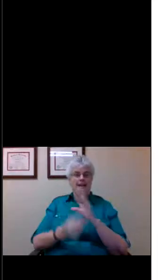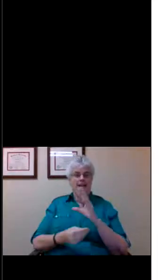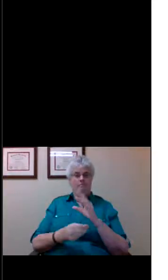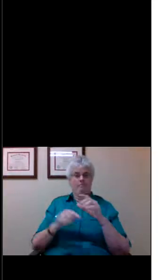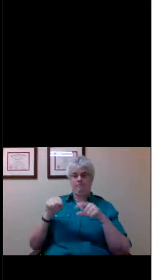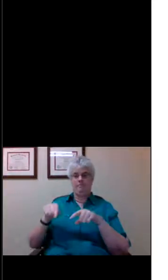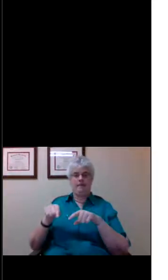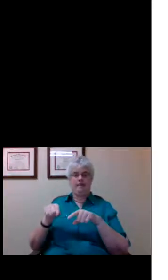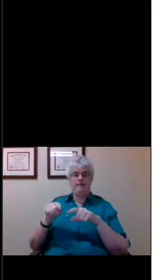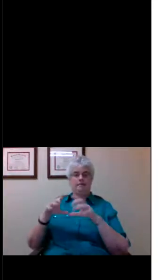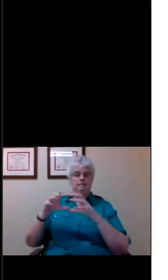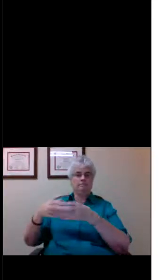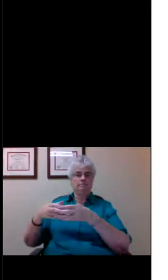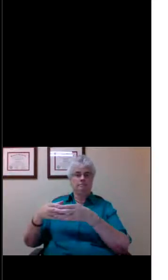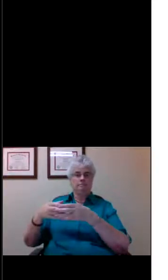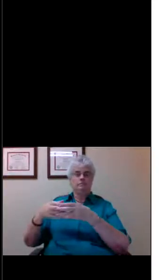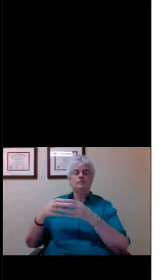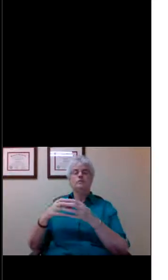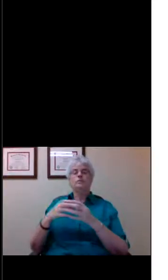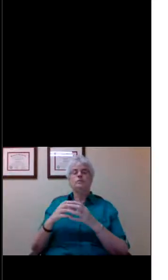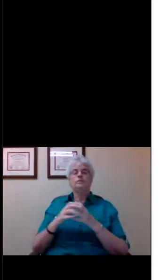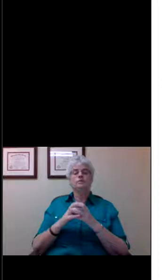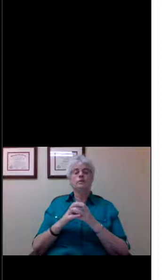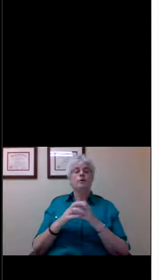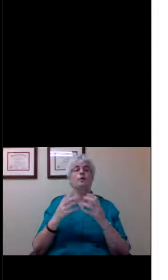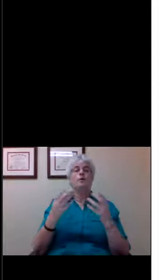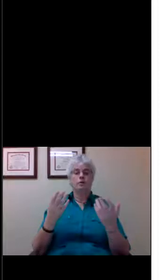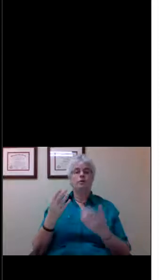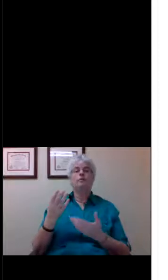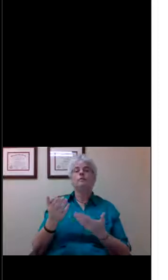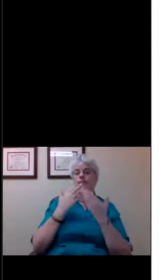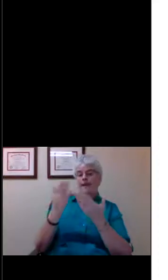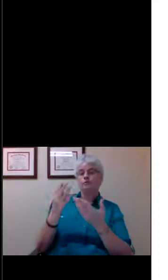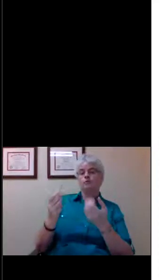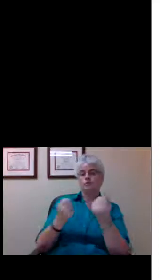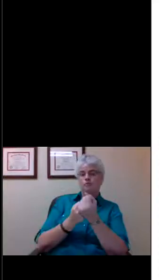and Hard-of-Hearing community, because there are some some serious gaps in